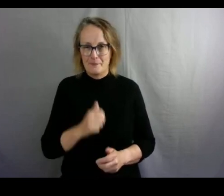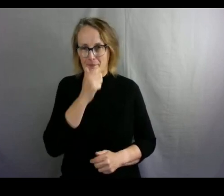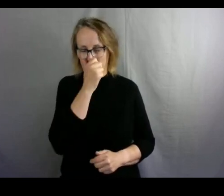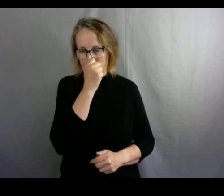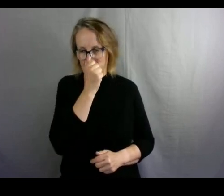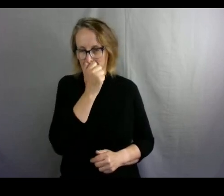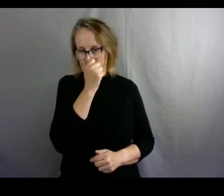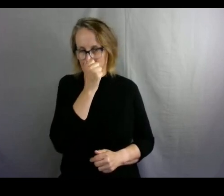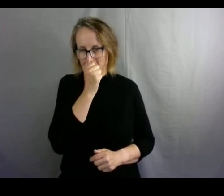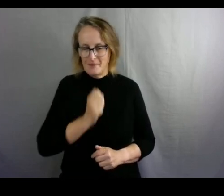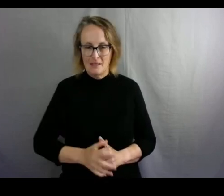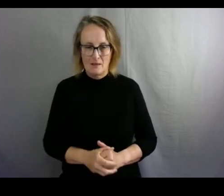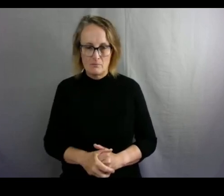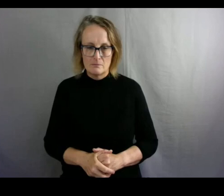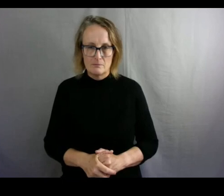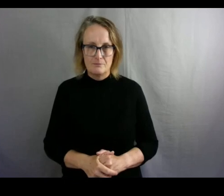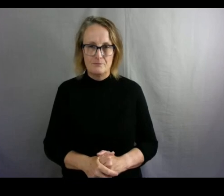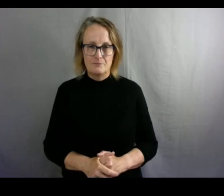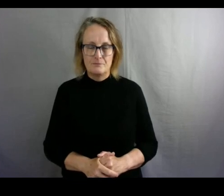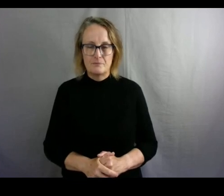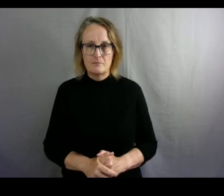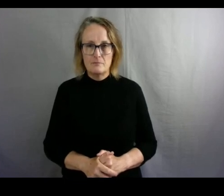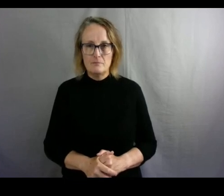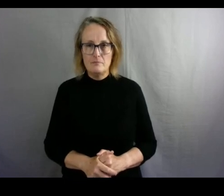So there's a question about Gauguin's move